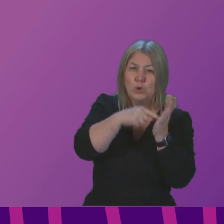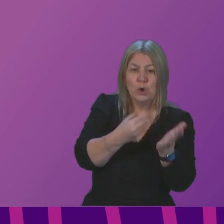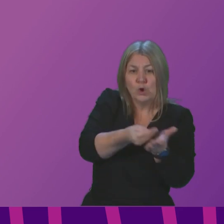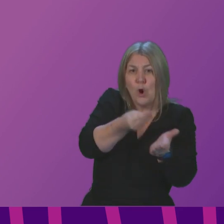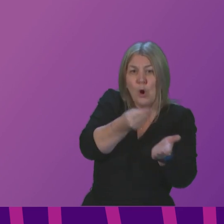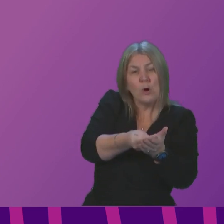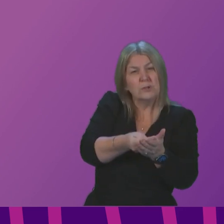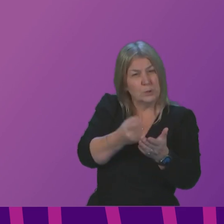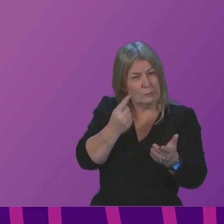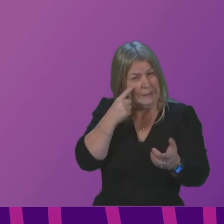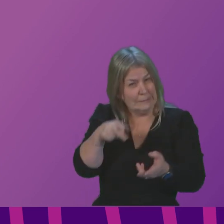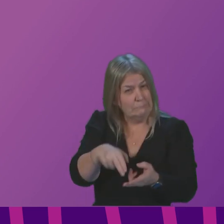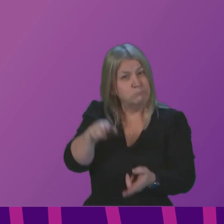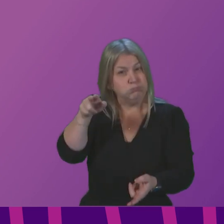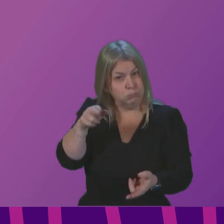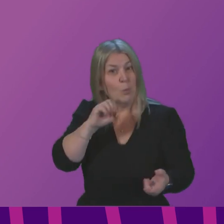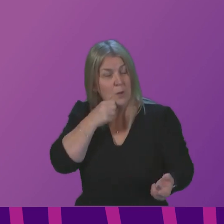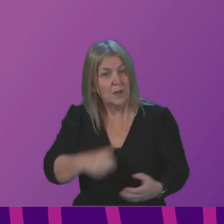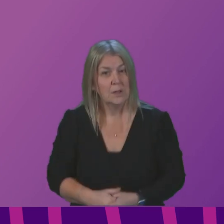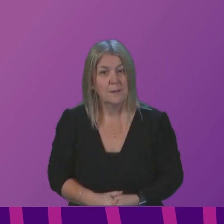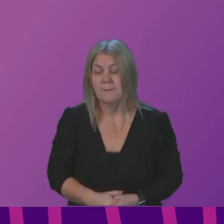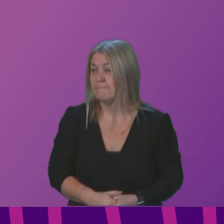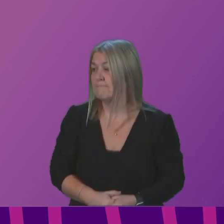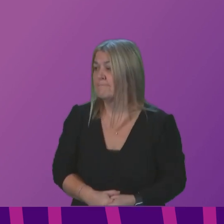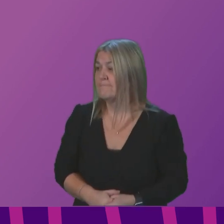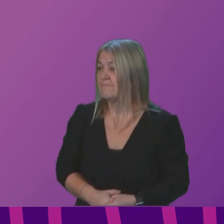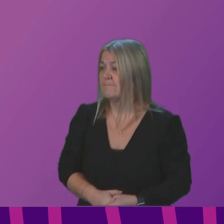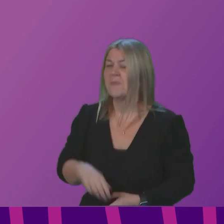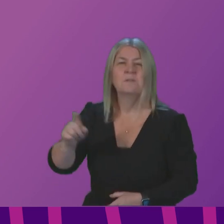We are absolutely committed to ensuring that, as we move forward, we have in place a level